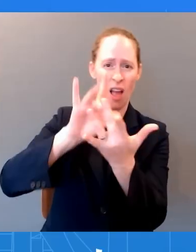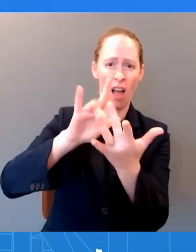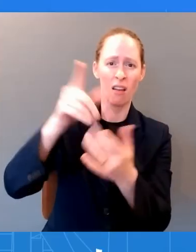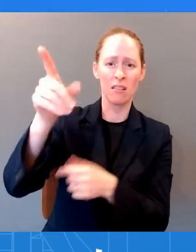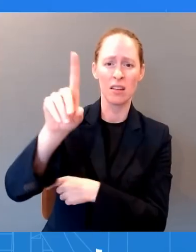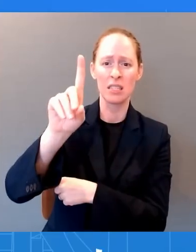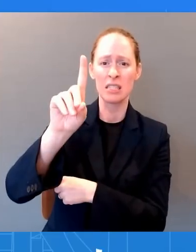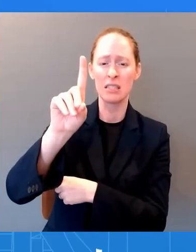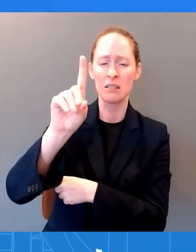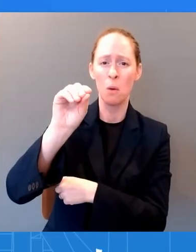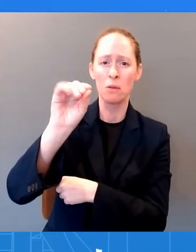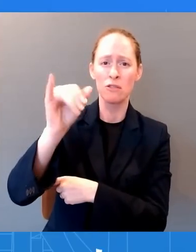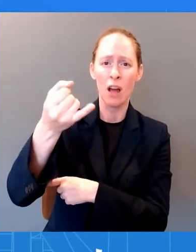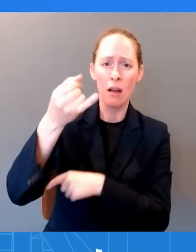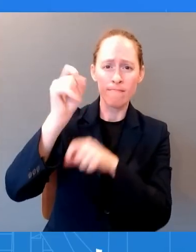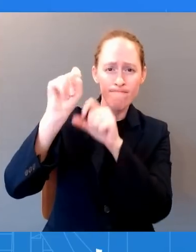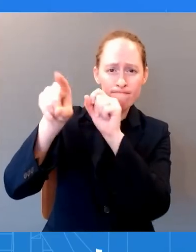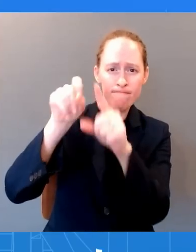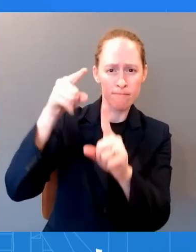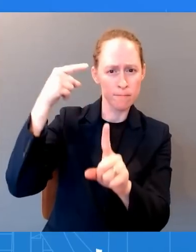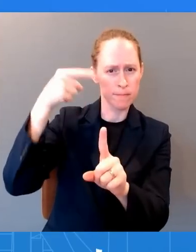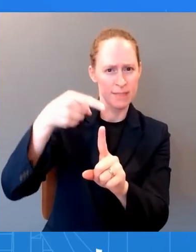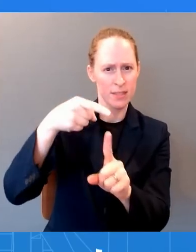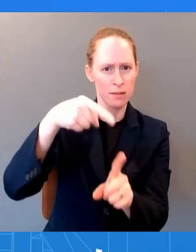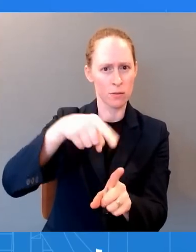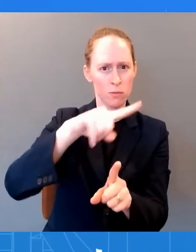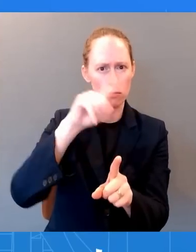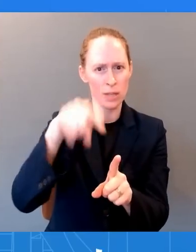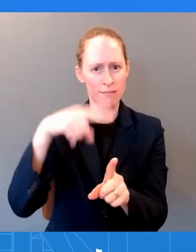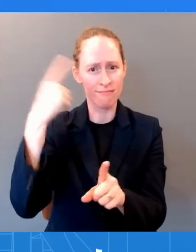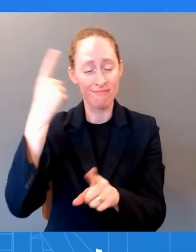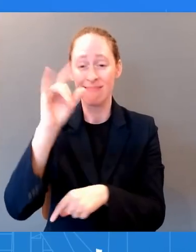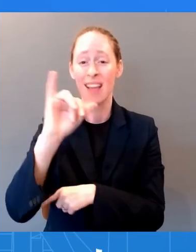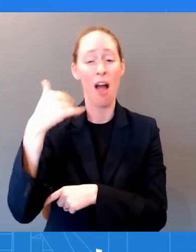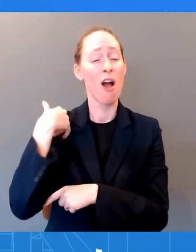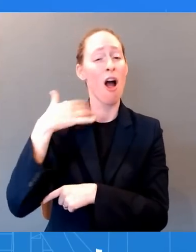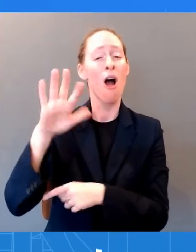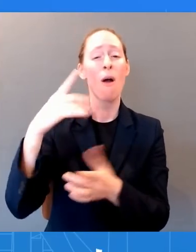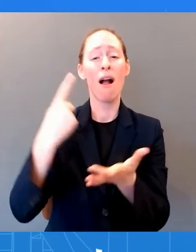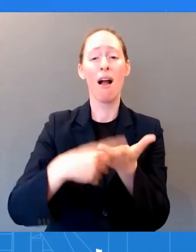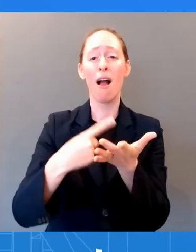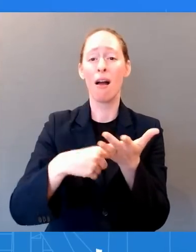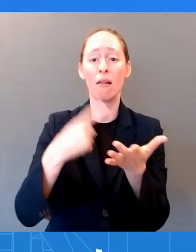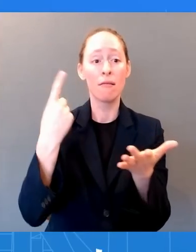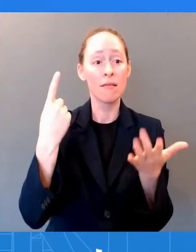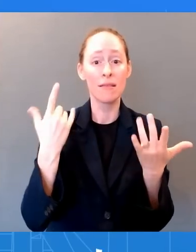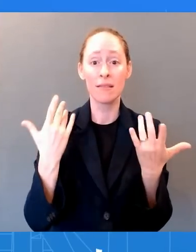As we have said, this involves material that is part of an ongoing criminal investigation,